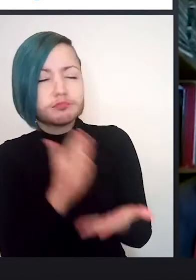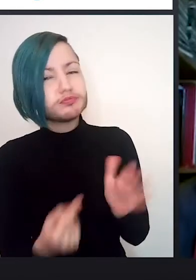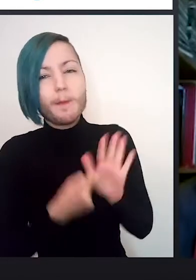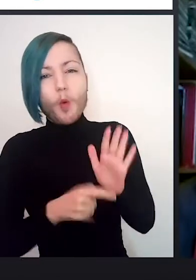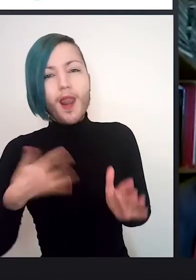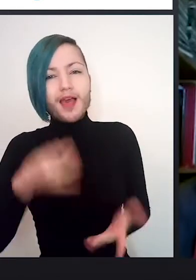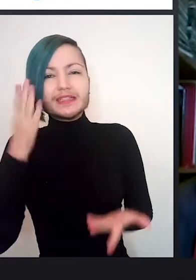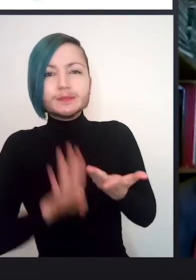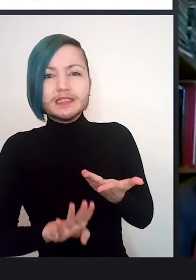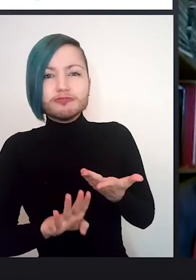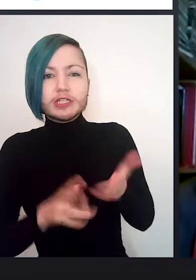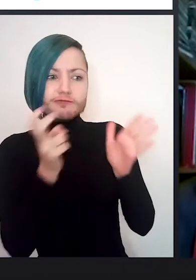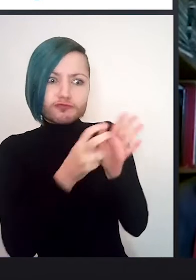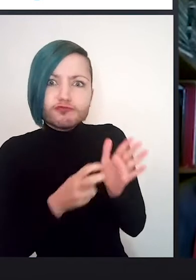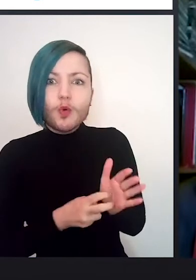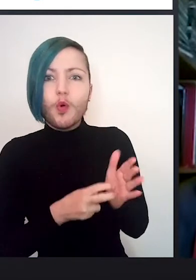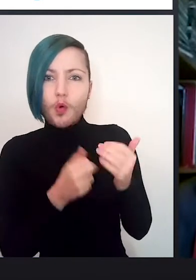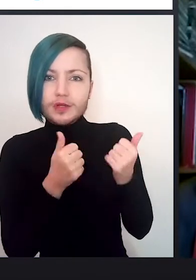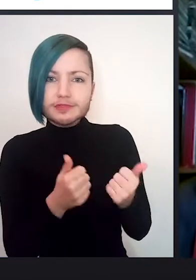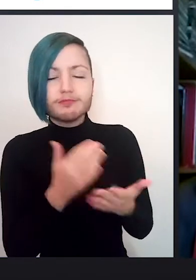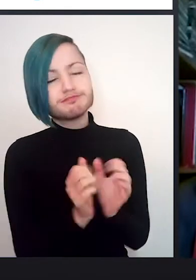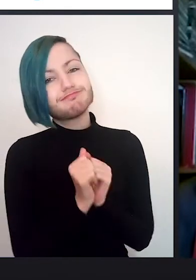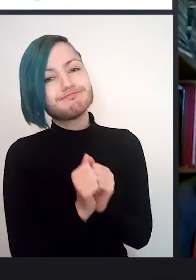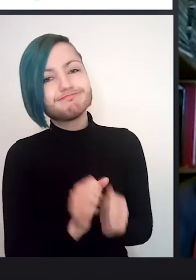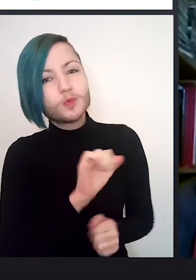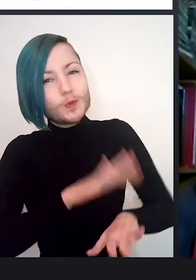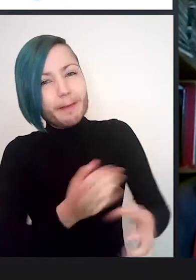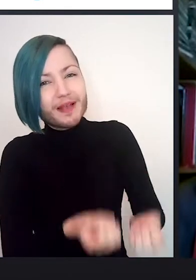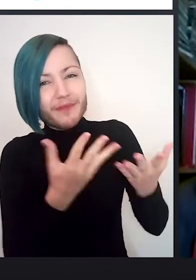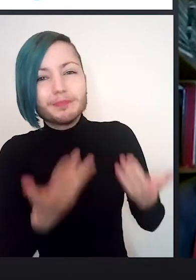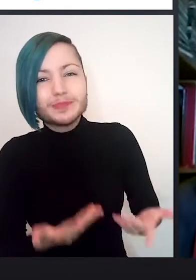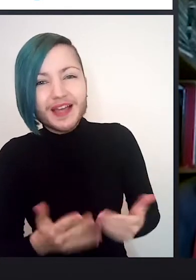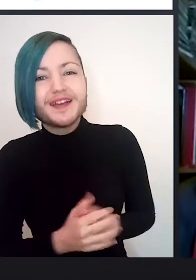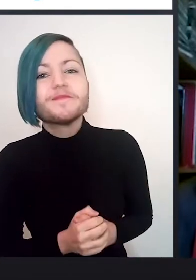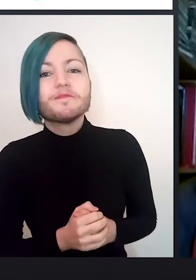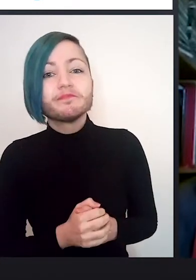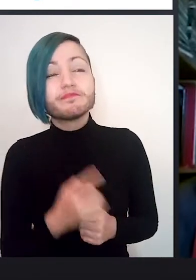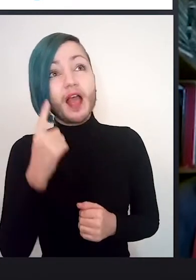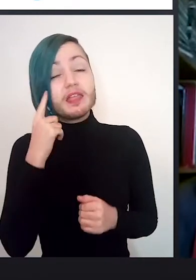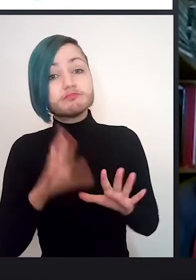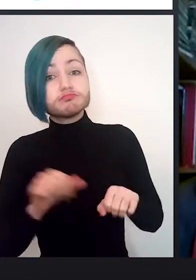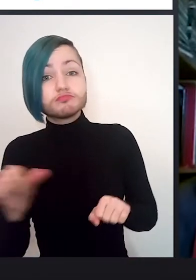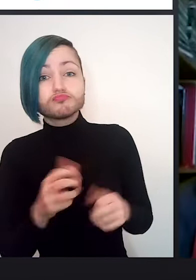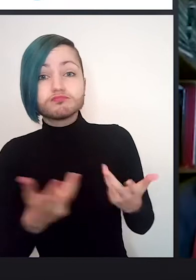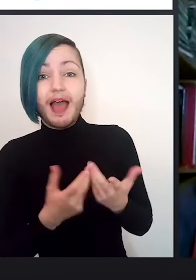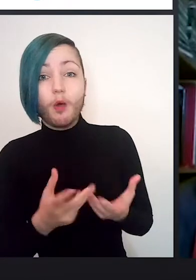lived experience so I'm really really grateful to you for giving up your time. I think it's probably worth starting with just an introduction.